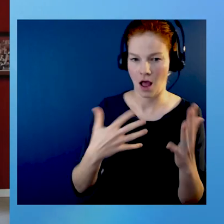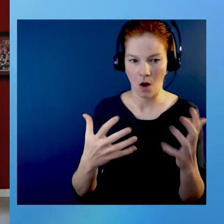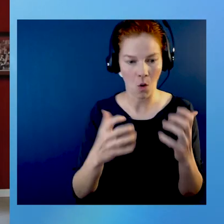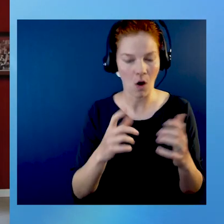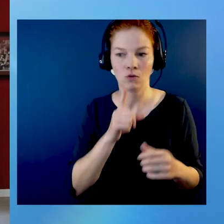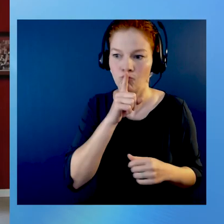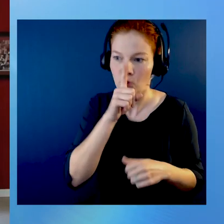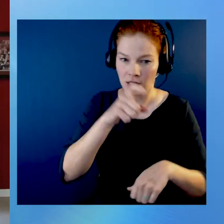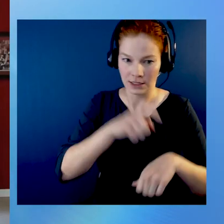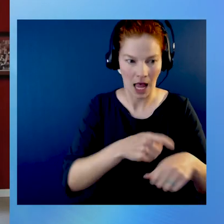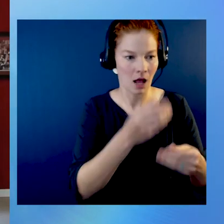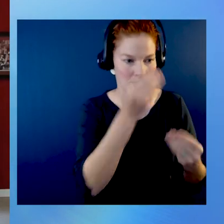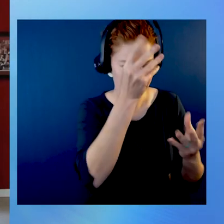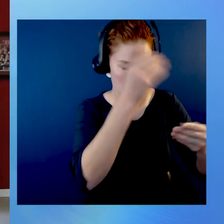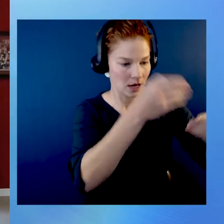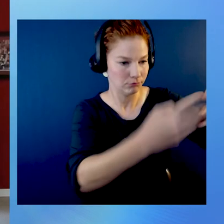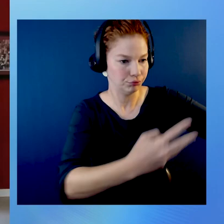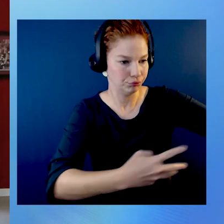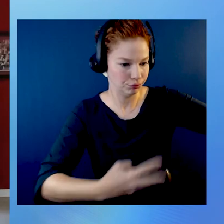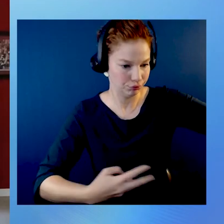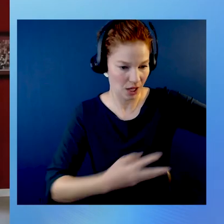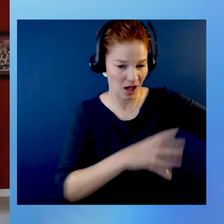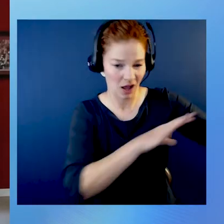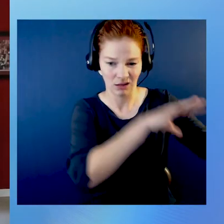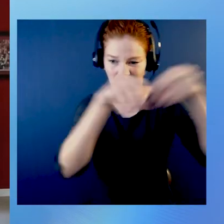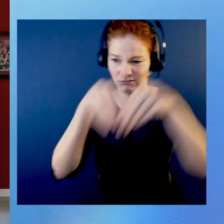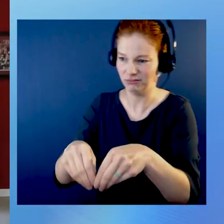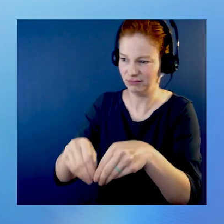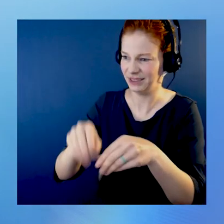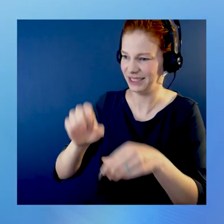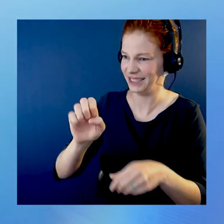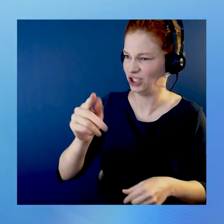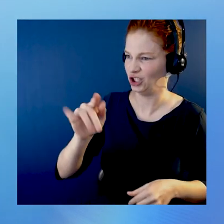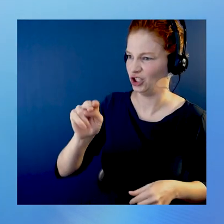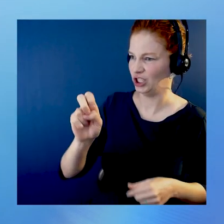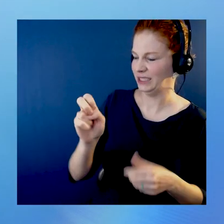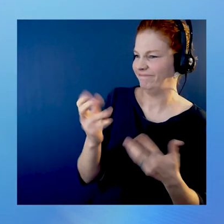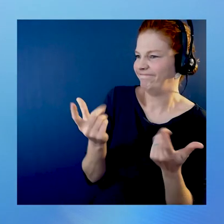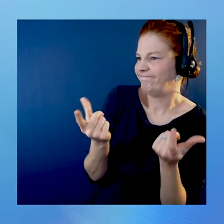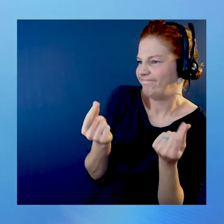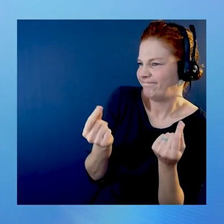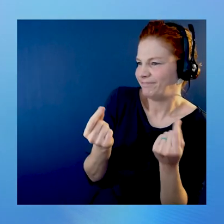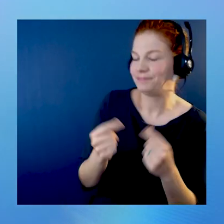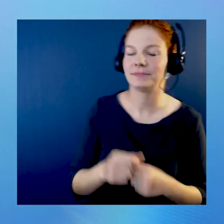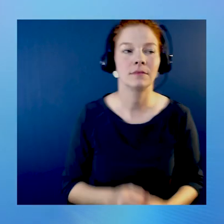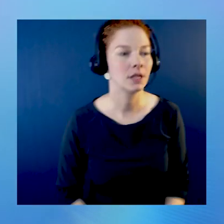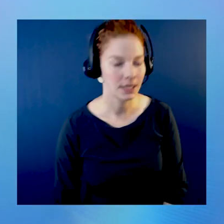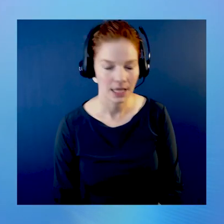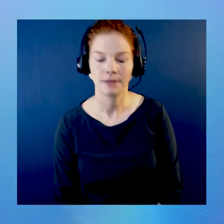this real-time data with the power of the Unreal Engine?. Yeah, it's unfortunately a bit of a tough space at the moment.